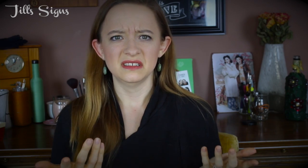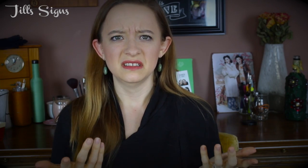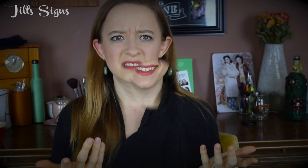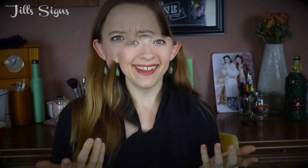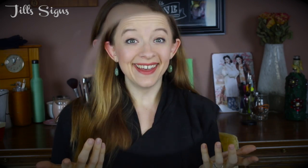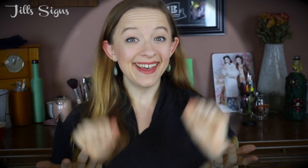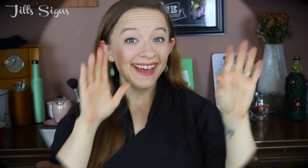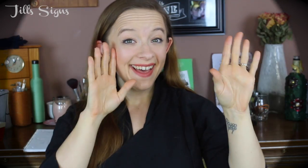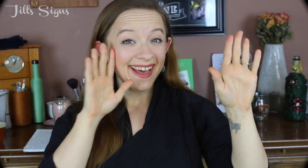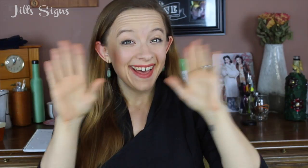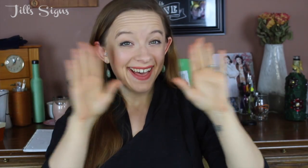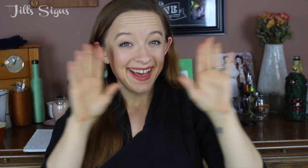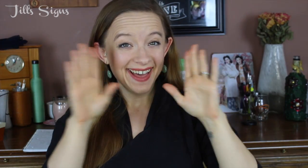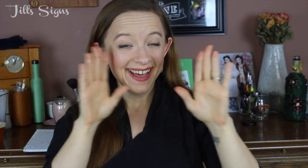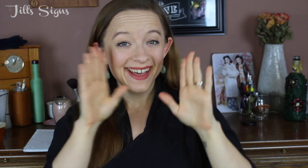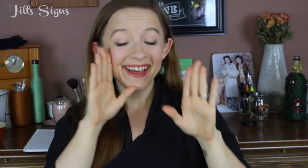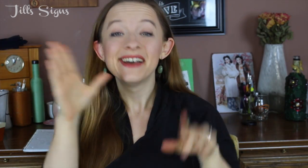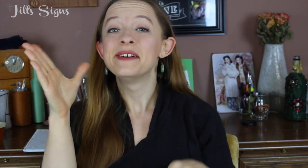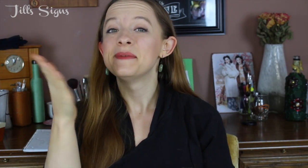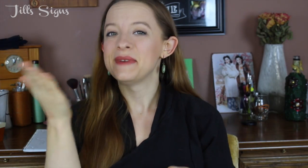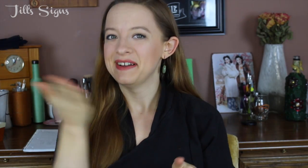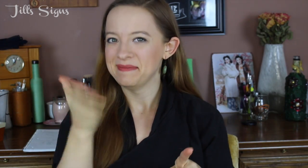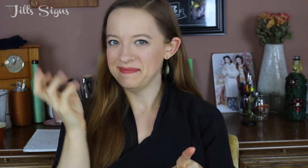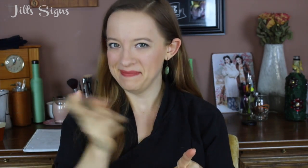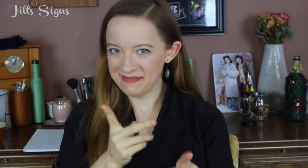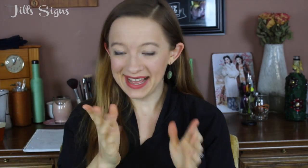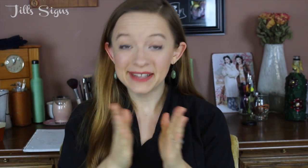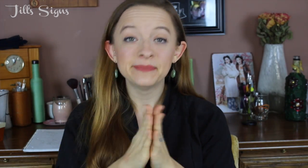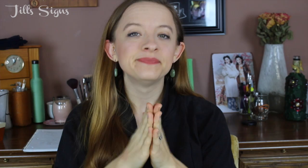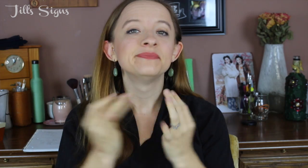Hi everybody welcome back.